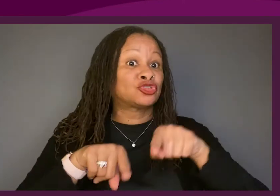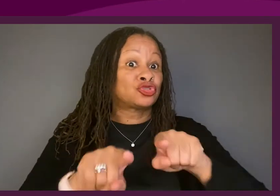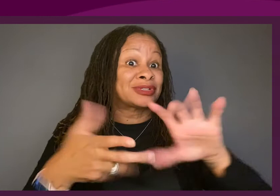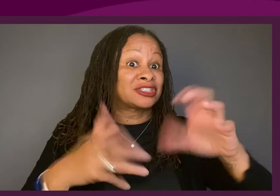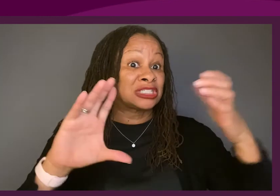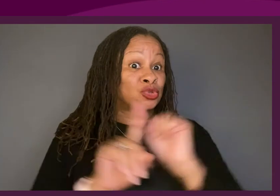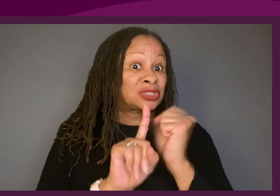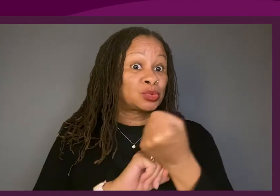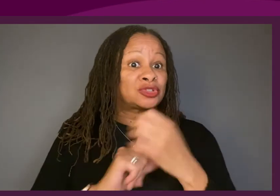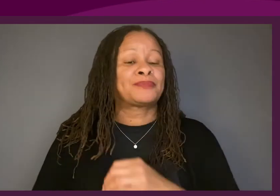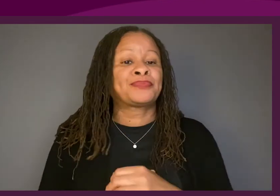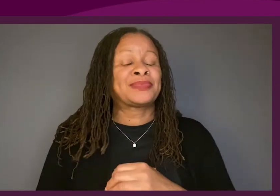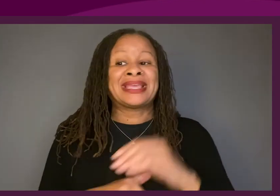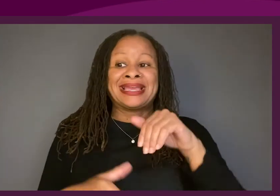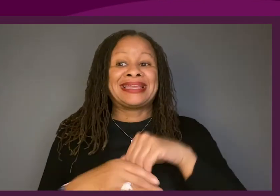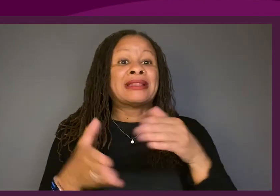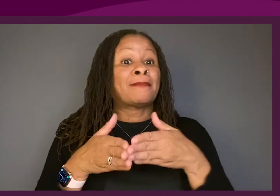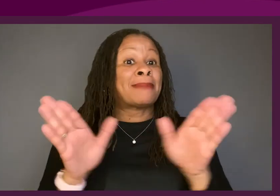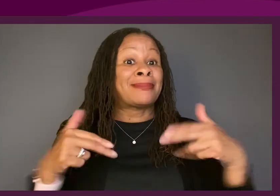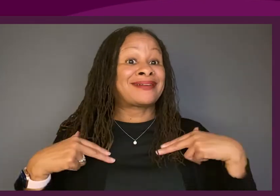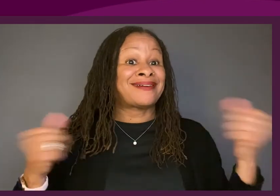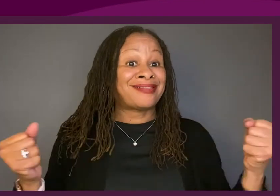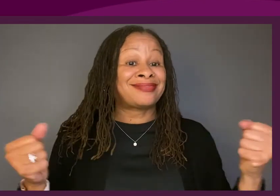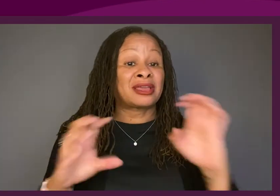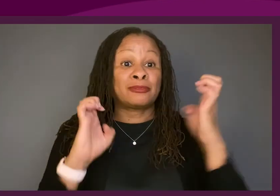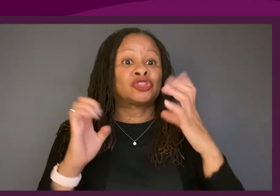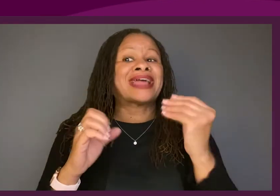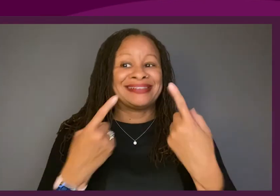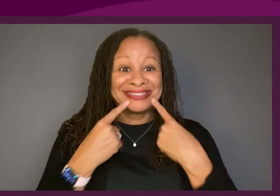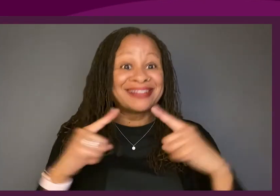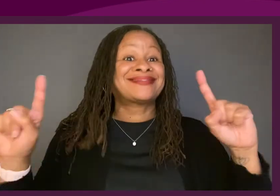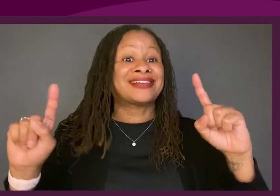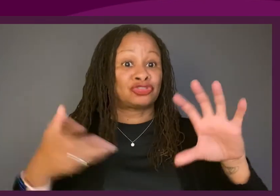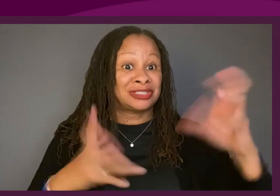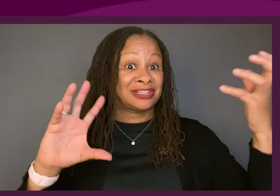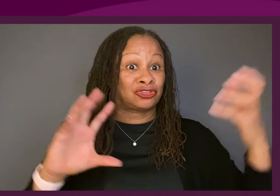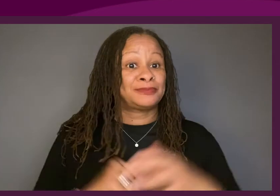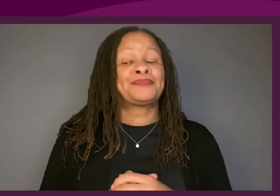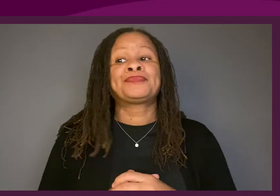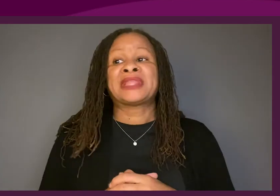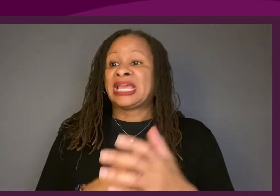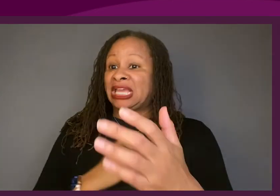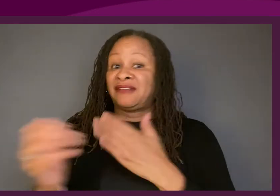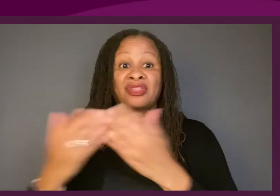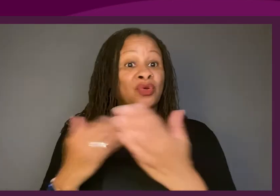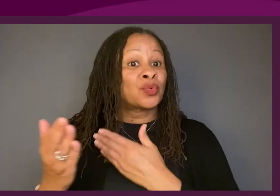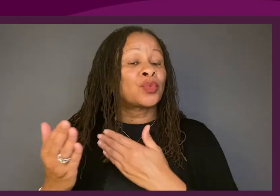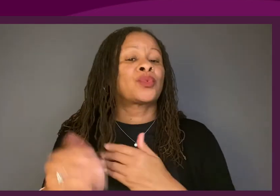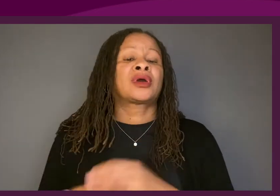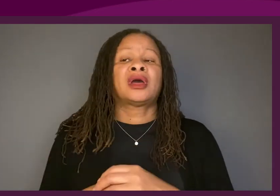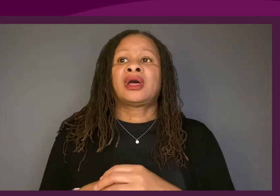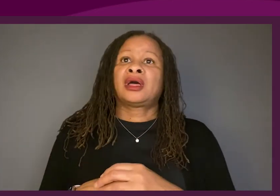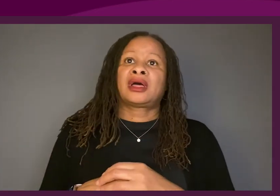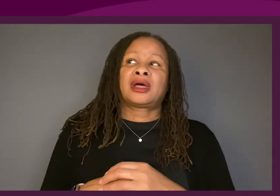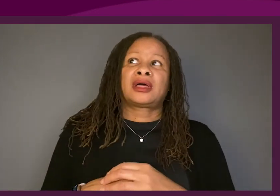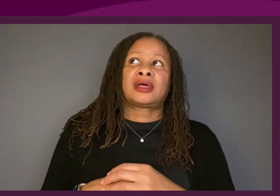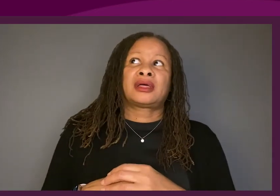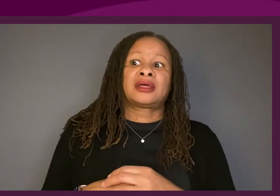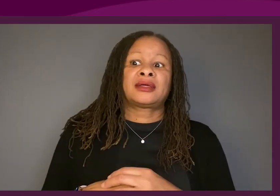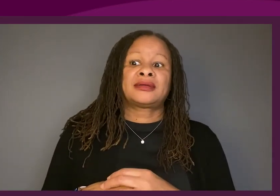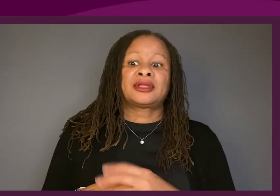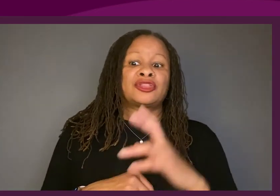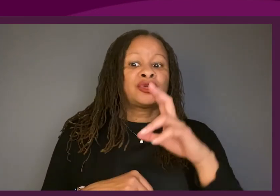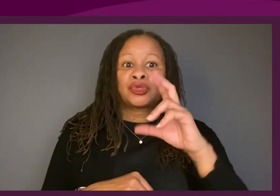Despite the fact that there are not any waivers to those protections and despite the fact